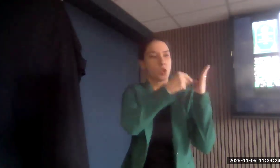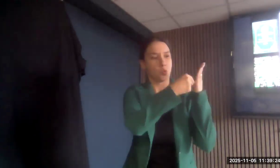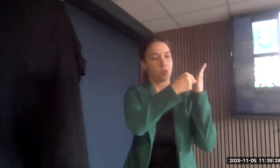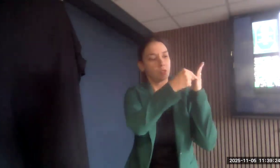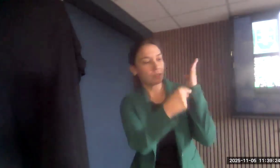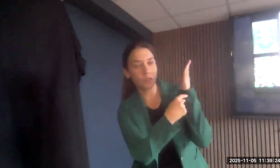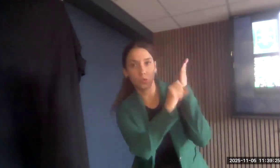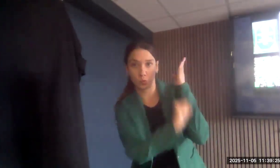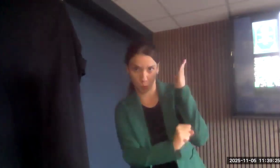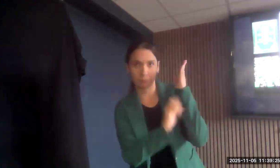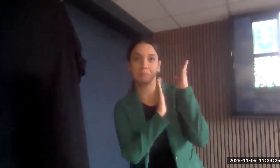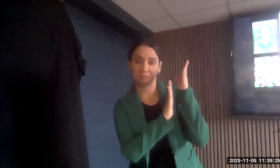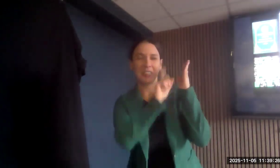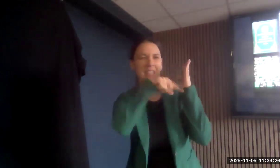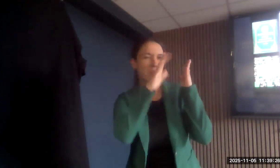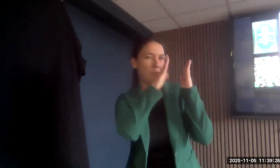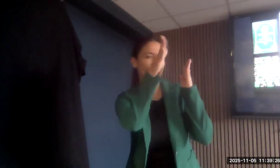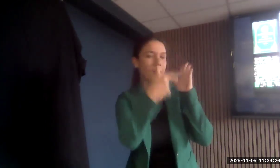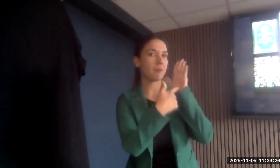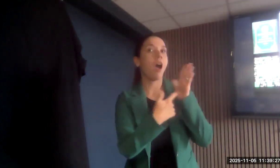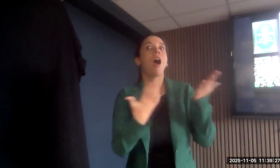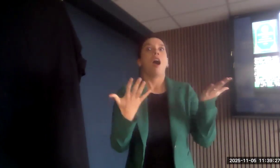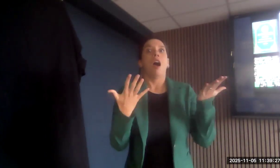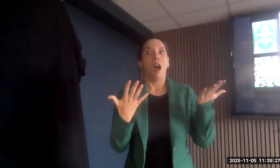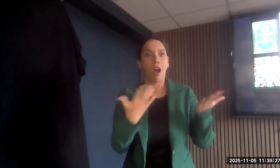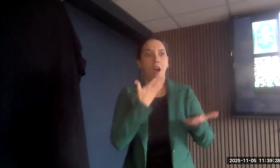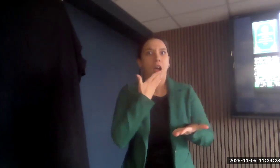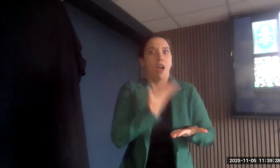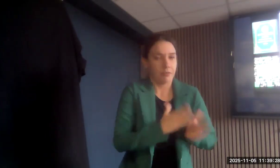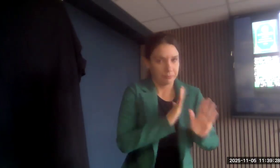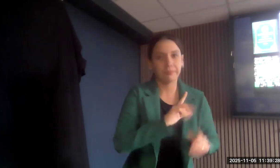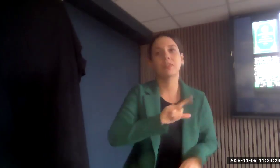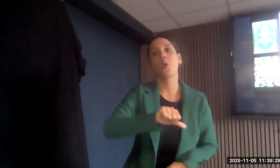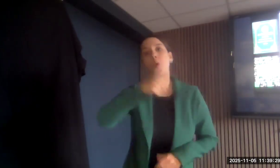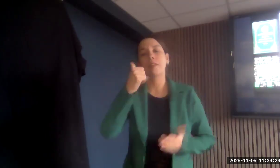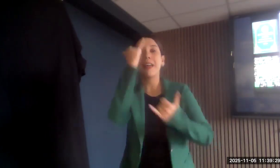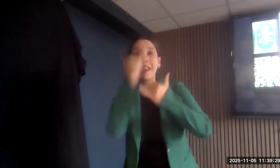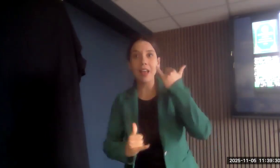of Brazil, but in the south of Brazil.